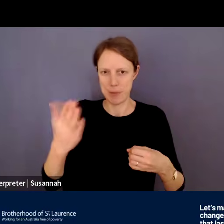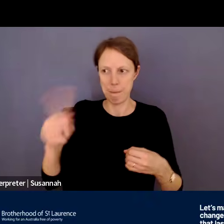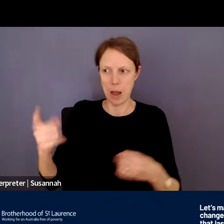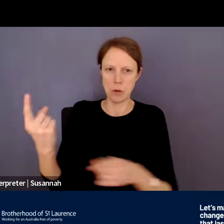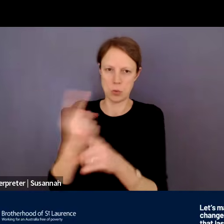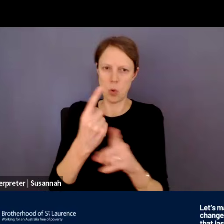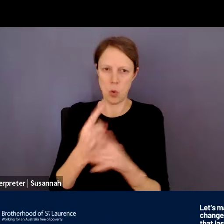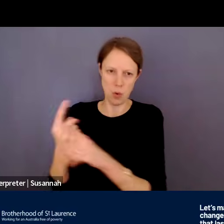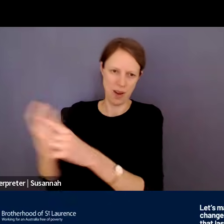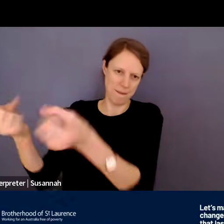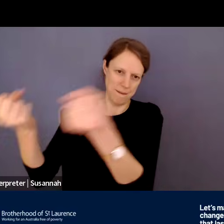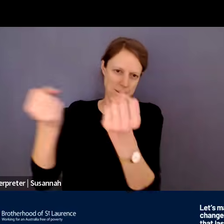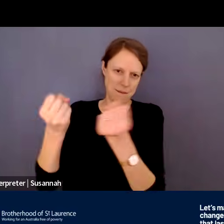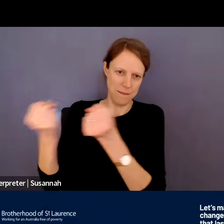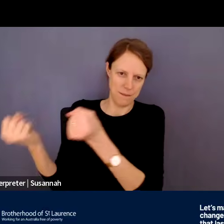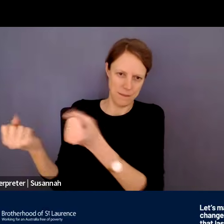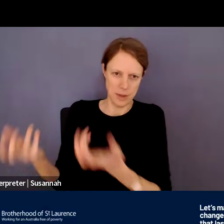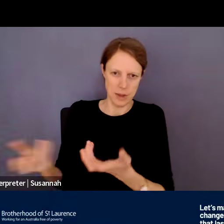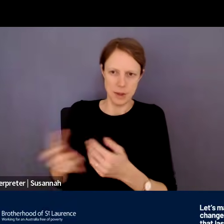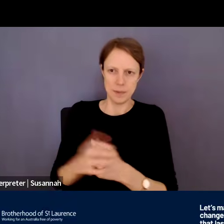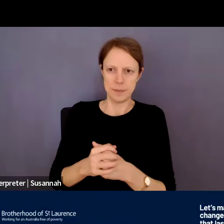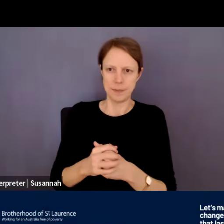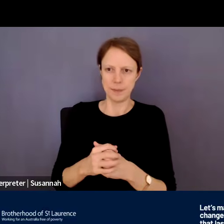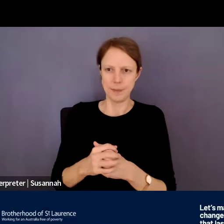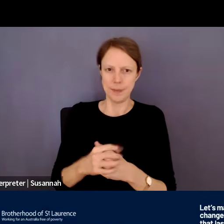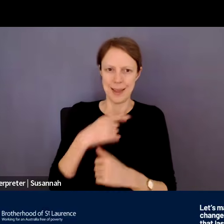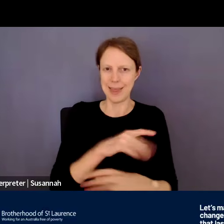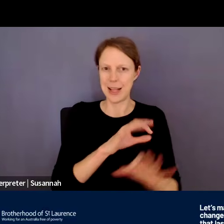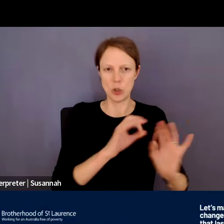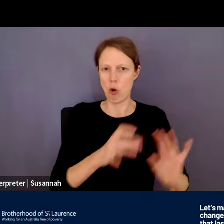experiencing it so it's a thing. I just want to say that is not related to Thriving Kids.